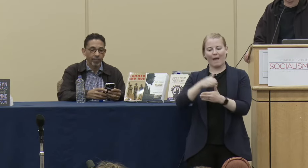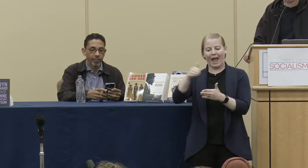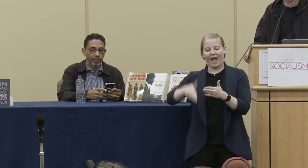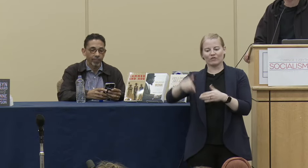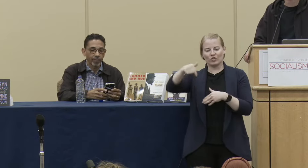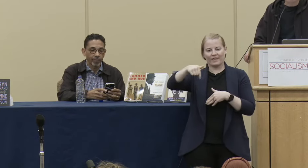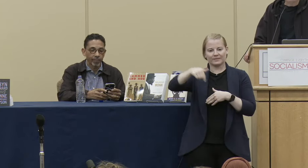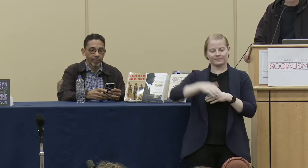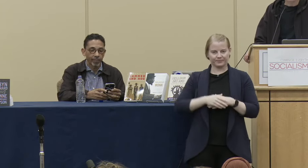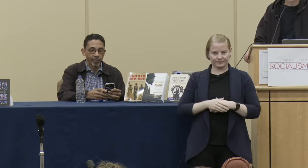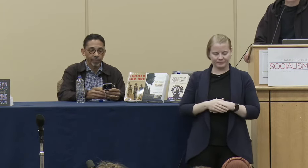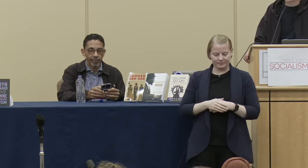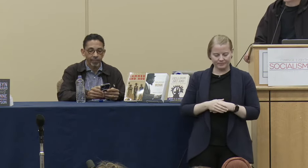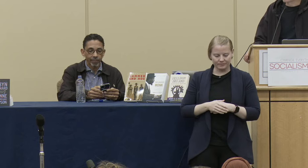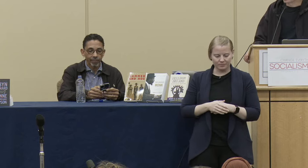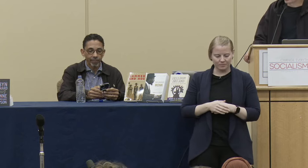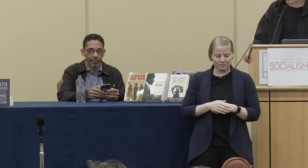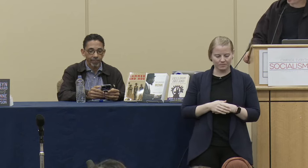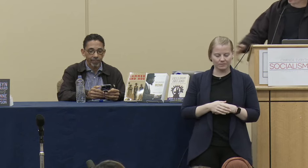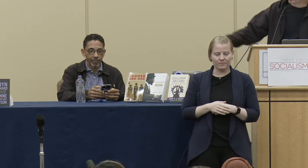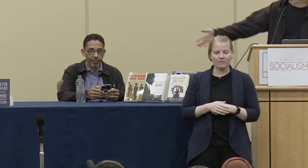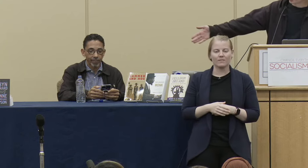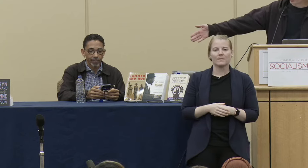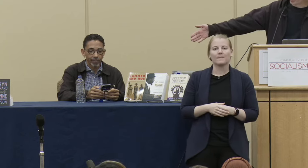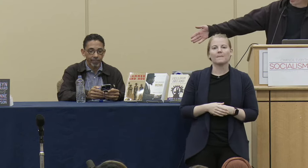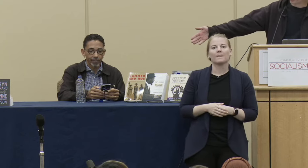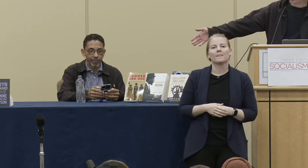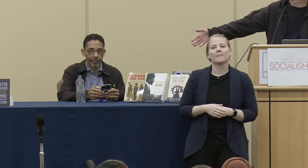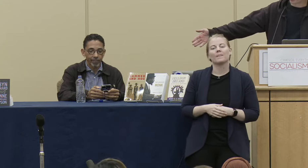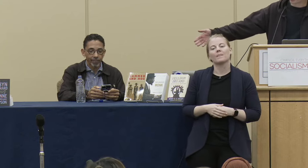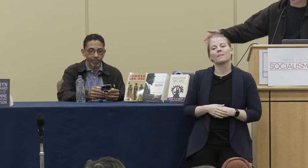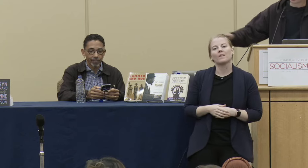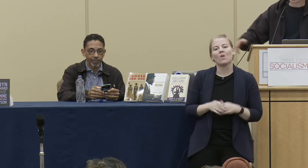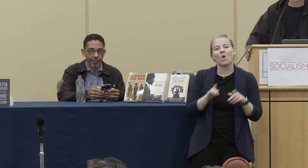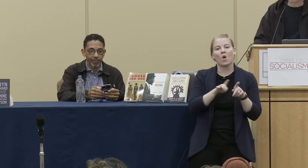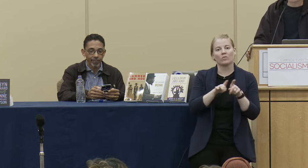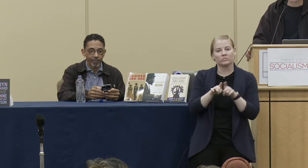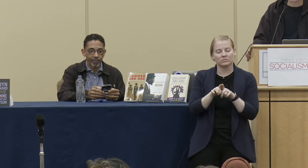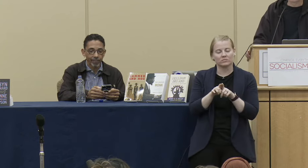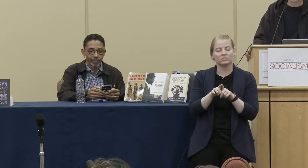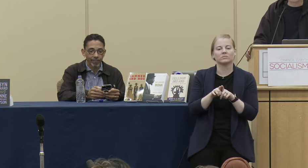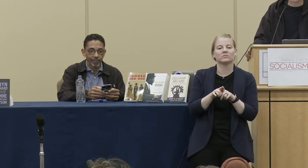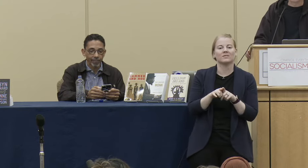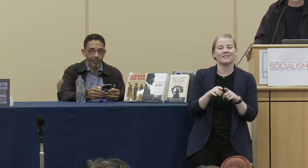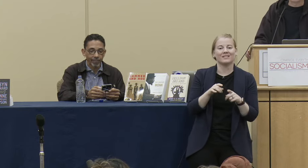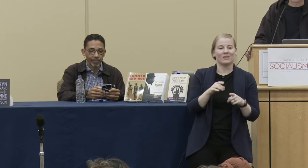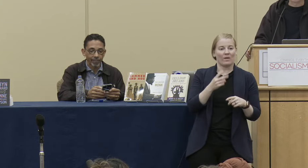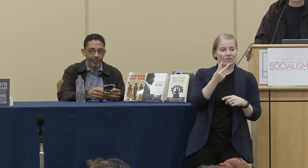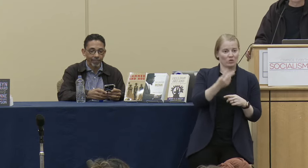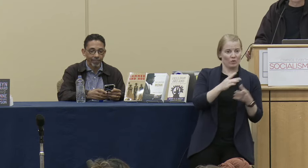to just talk to Robin, he'll be in the Haymarket Books room after. And among the books we have are